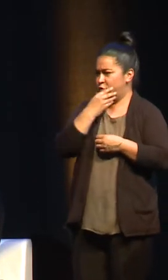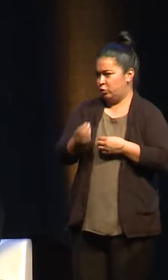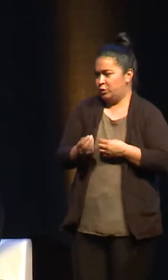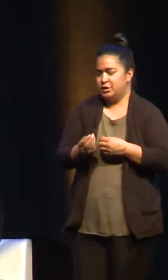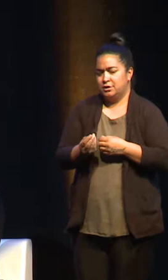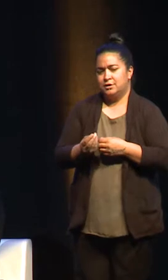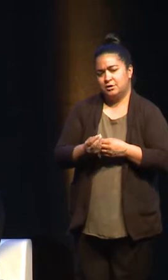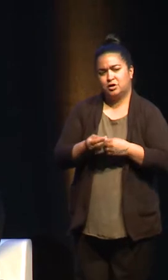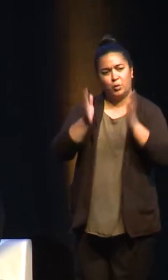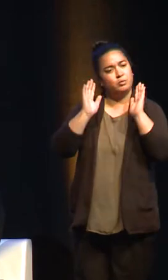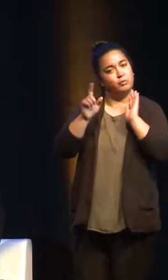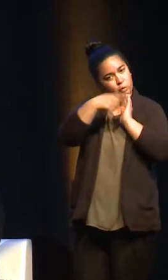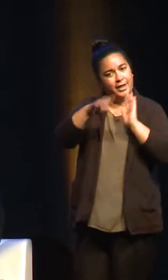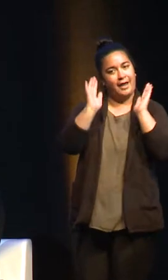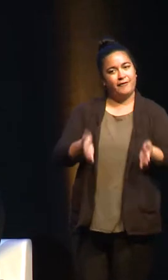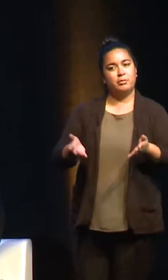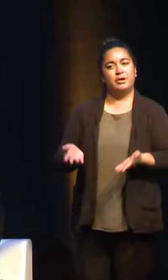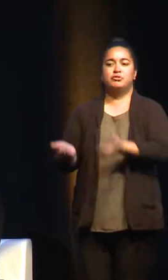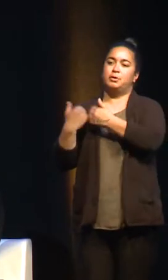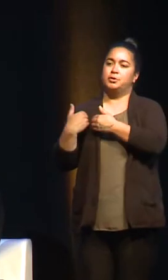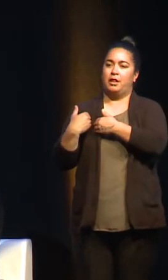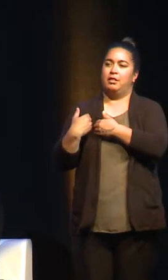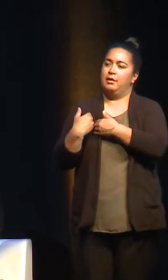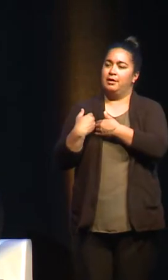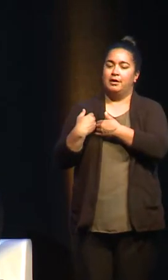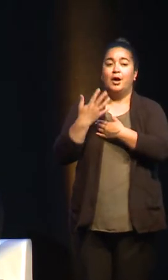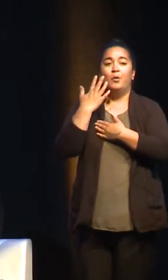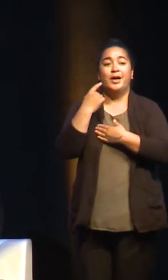We actually have to be responsible for the fact that in consuming these things we're